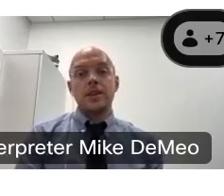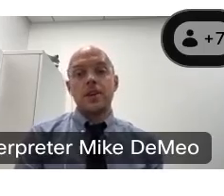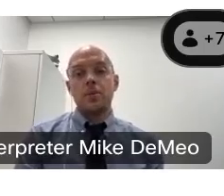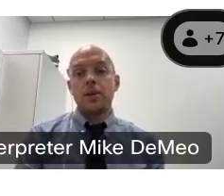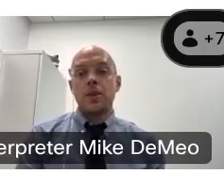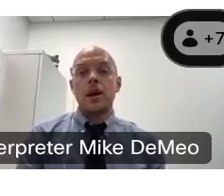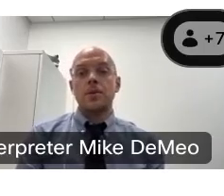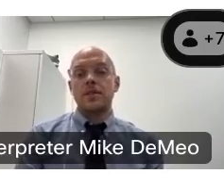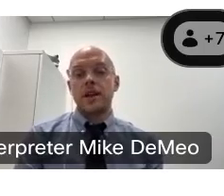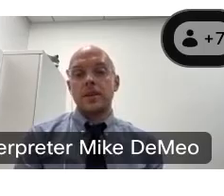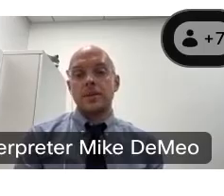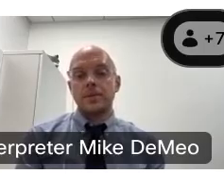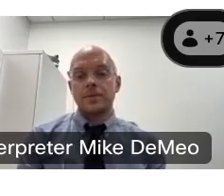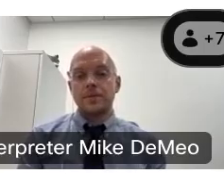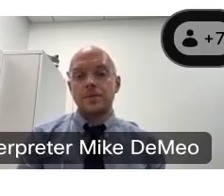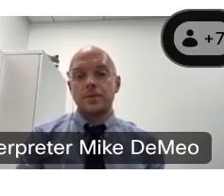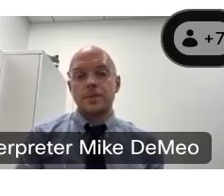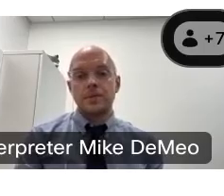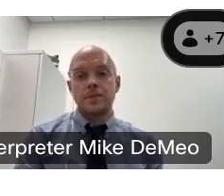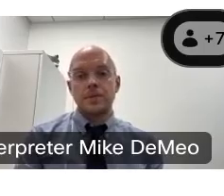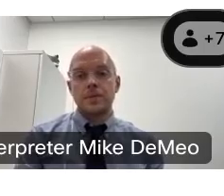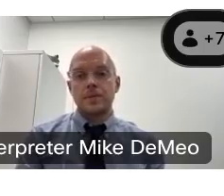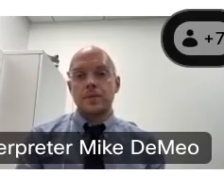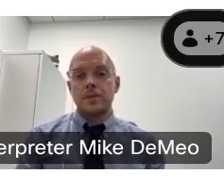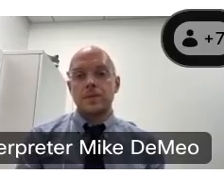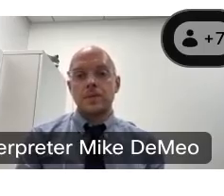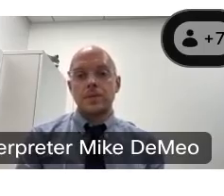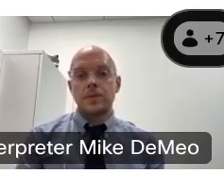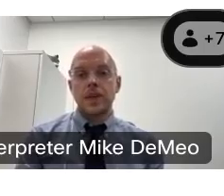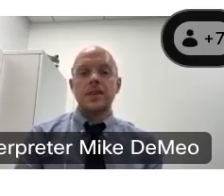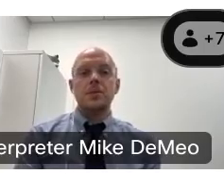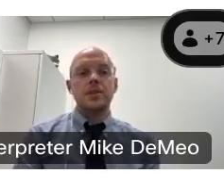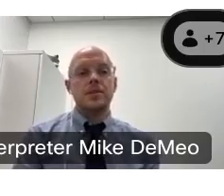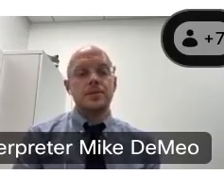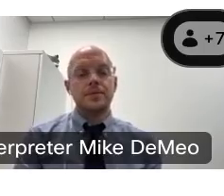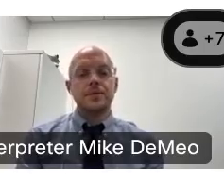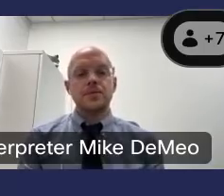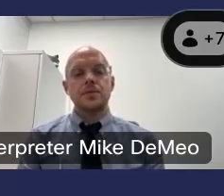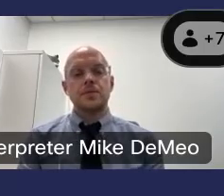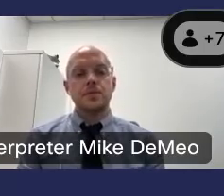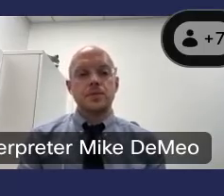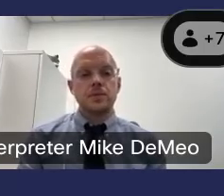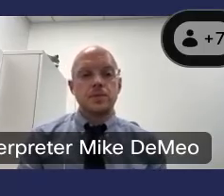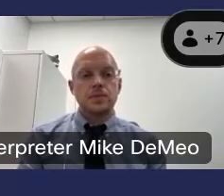available at the bottom of this slide. Next slide, please.